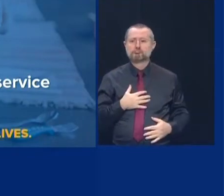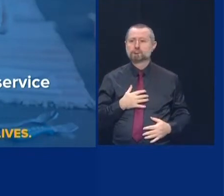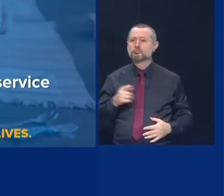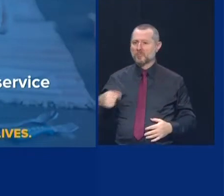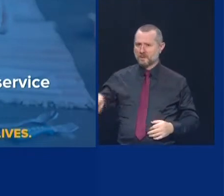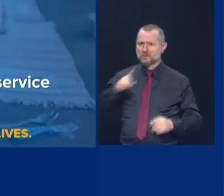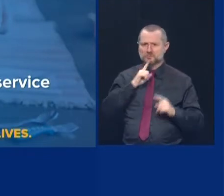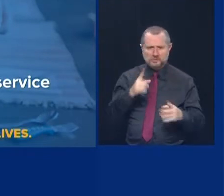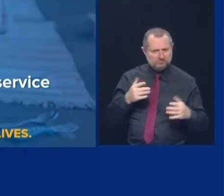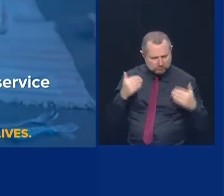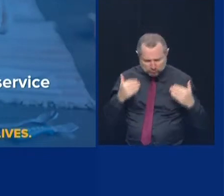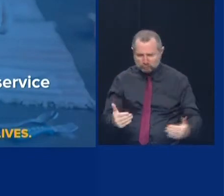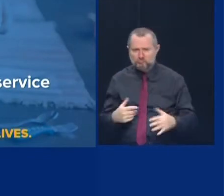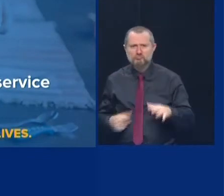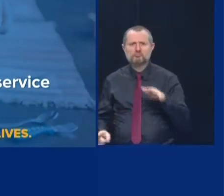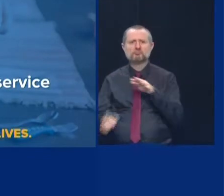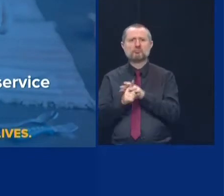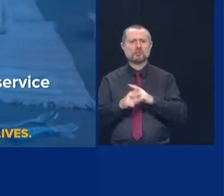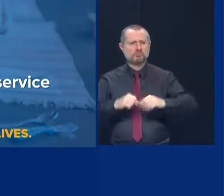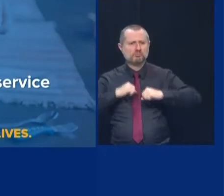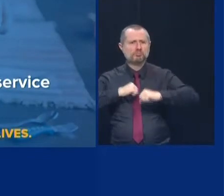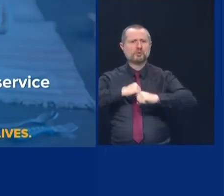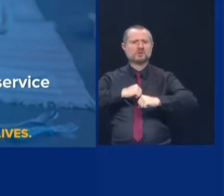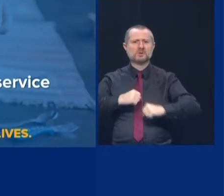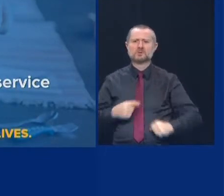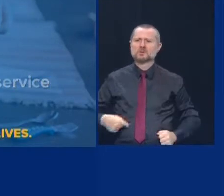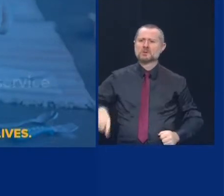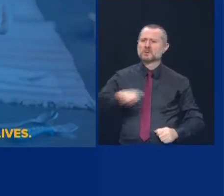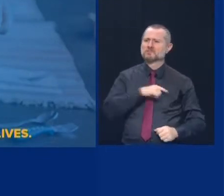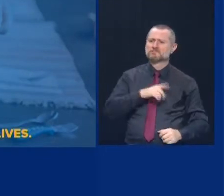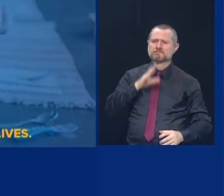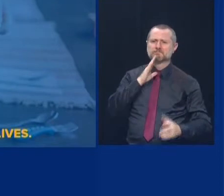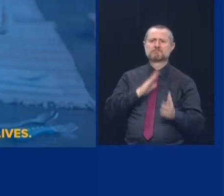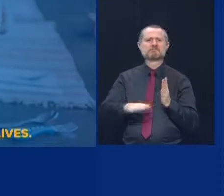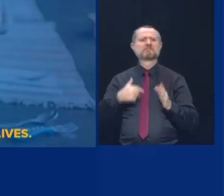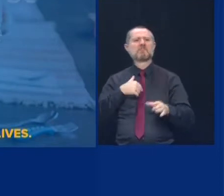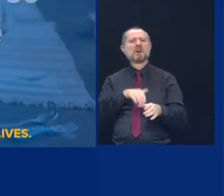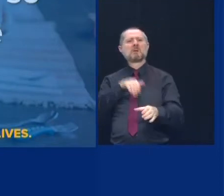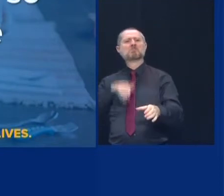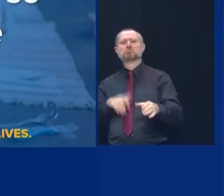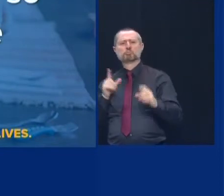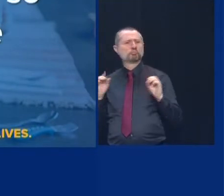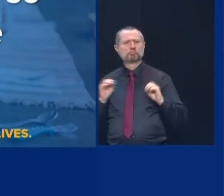NURSES. IT WAS FRIGHTENING. THEY WERE SCARED. BUT YOU KNOW WHAT, THEY WERE THERE.